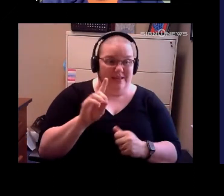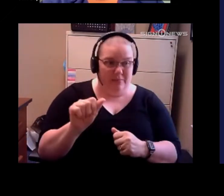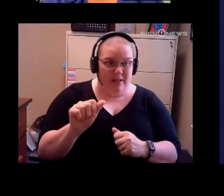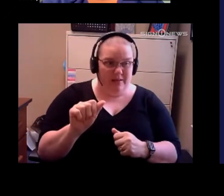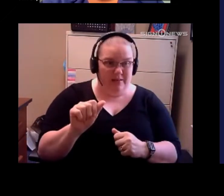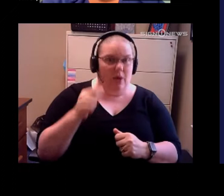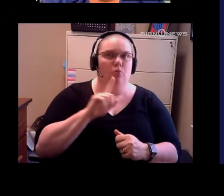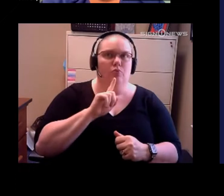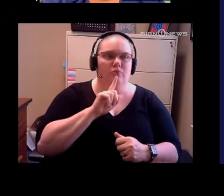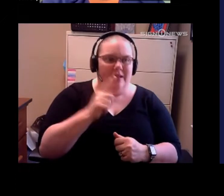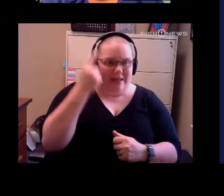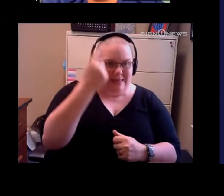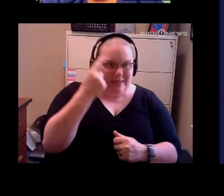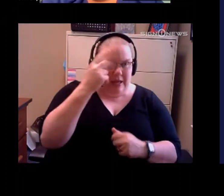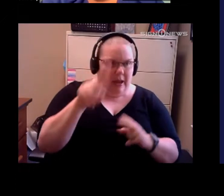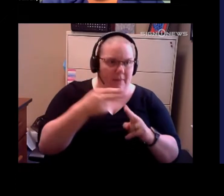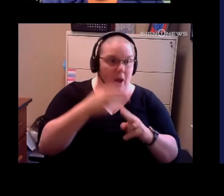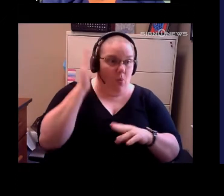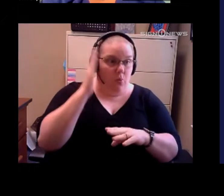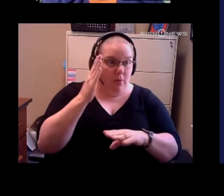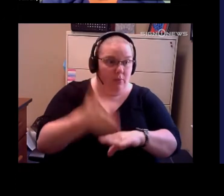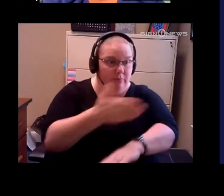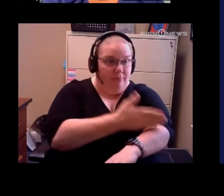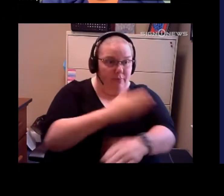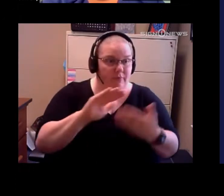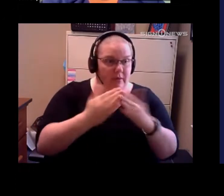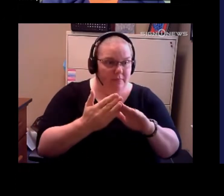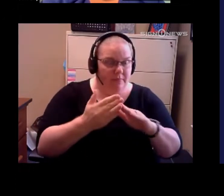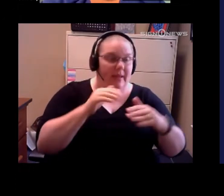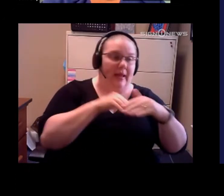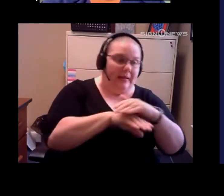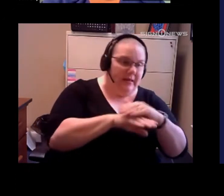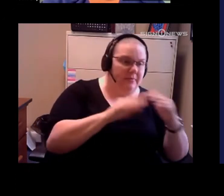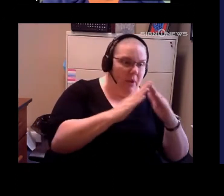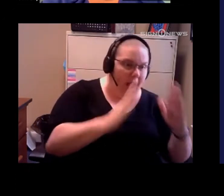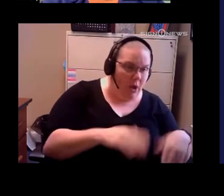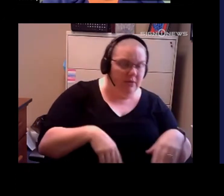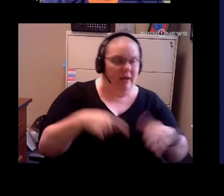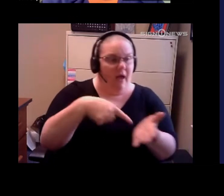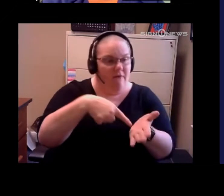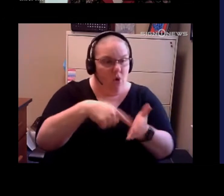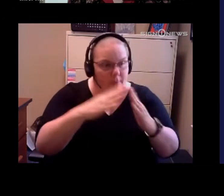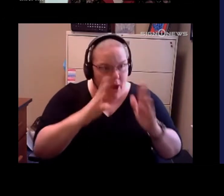transportation affordable housing accessible housing jobs for people with disabilities and we